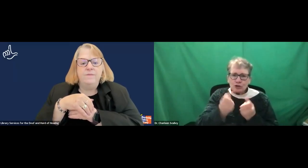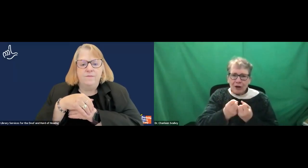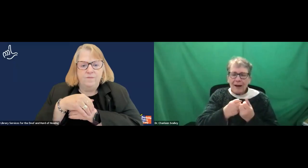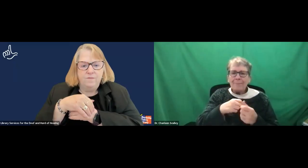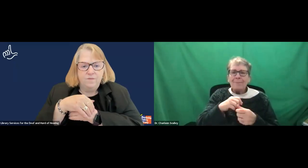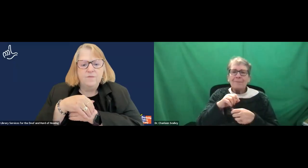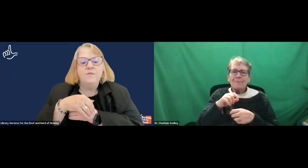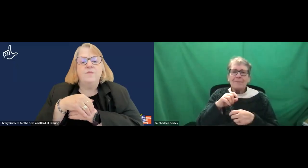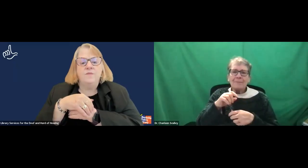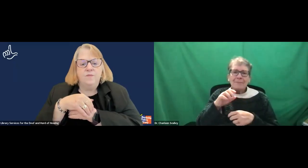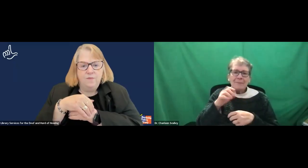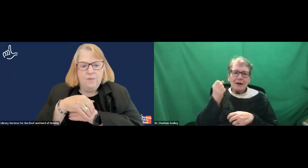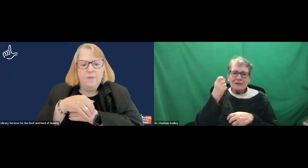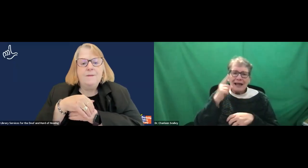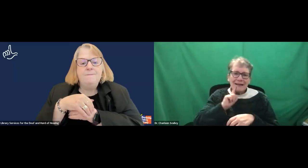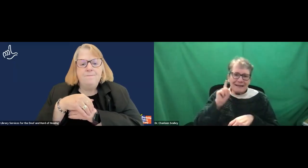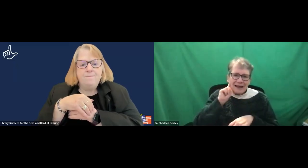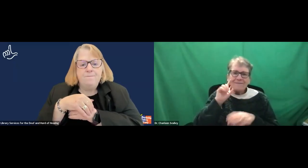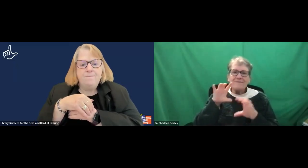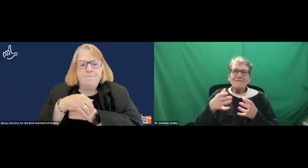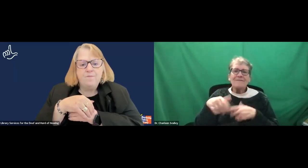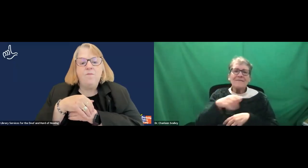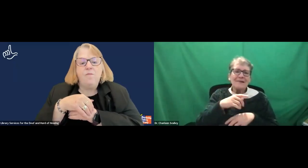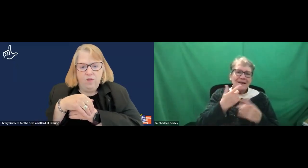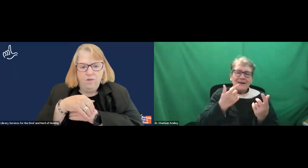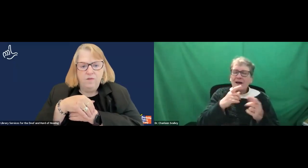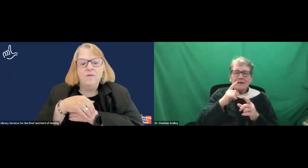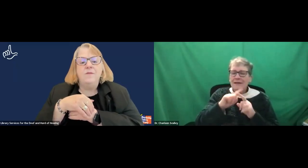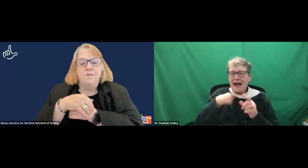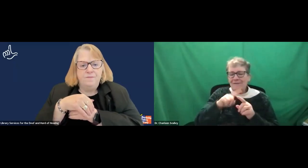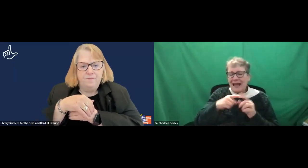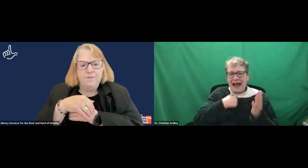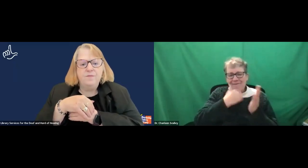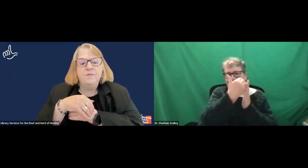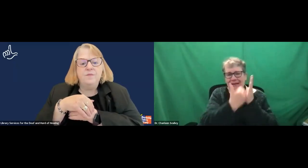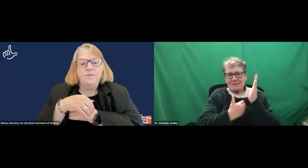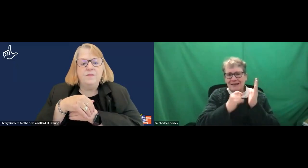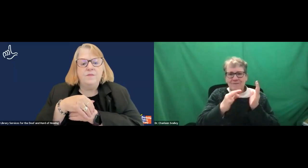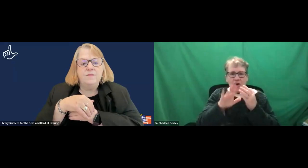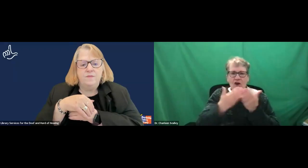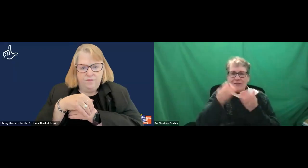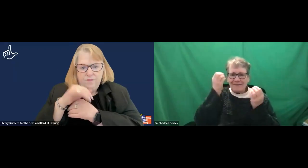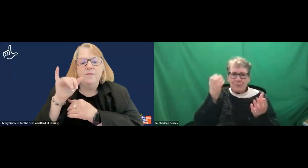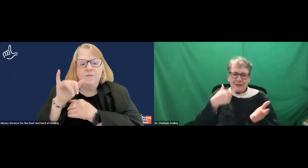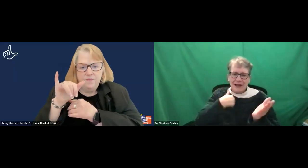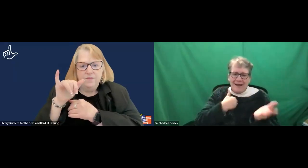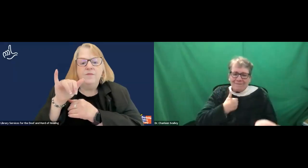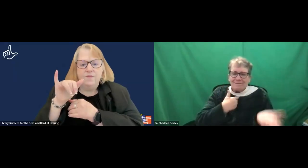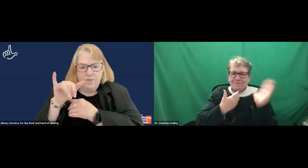providing the tools, providing online workshops, to help them understand deafness,